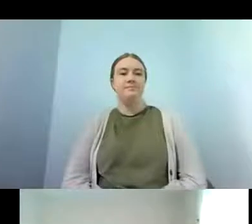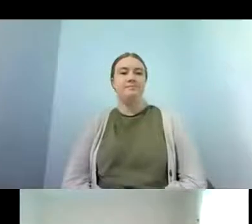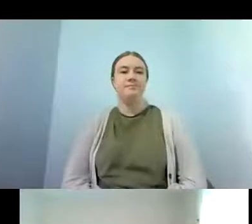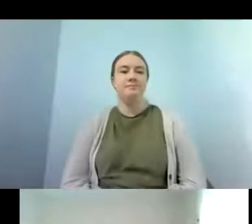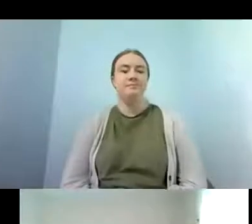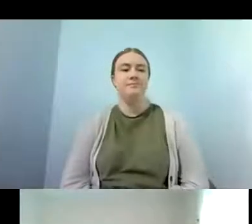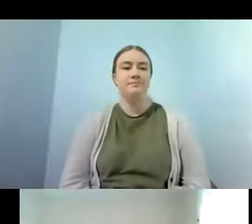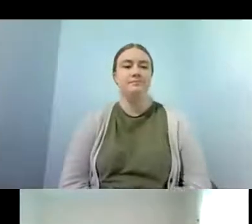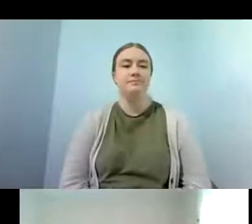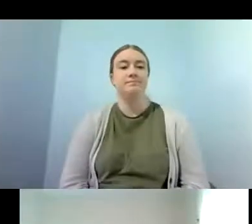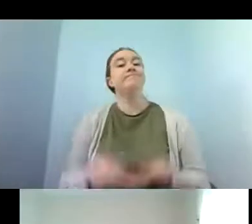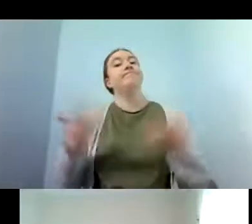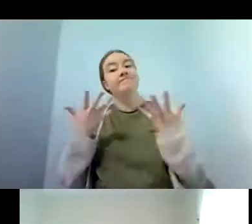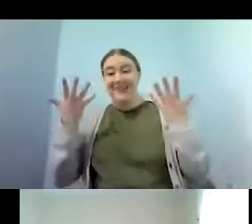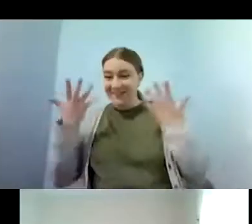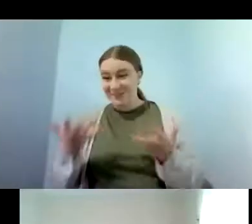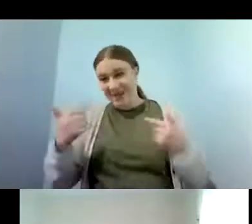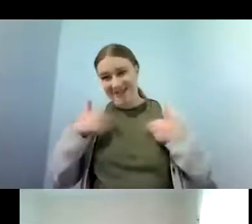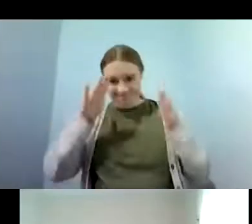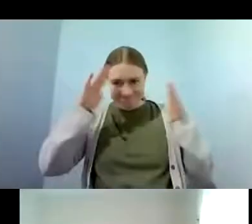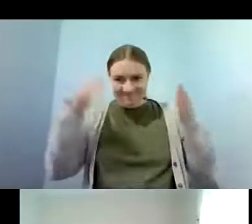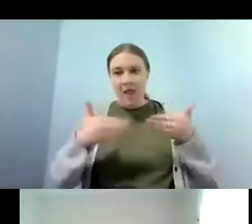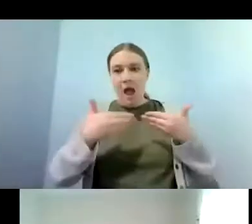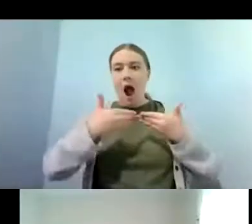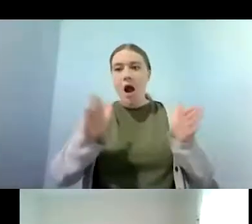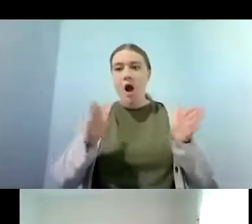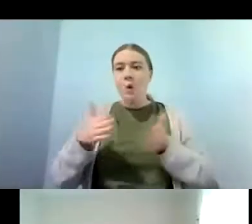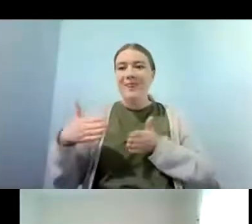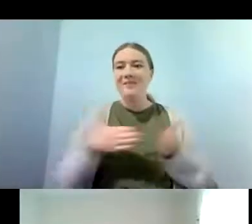but obviously today we're here to talk about unlocking the severn so now i'm going to tell you